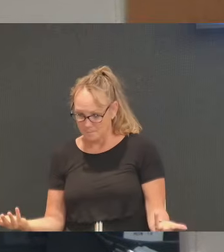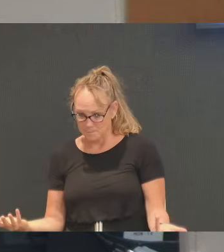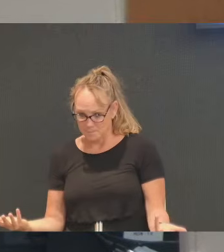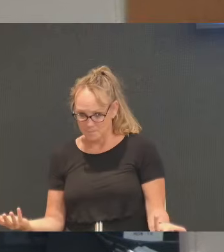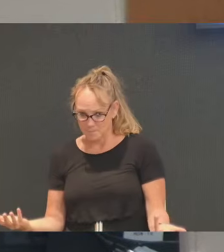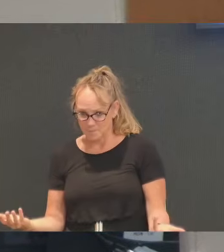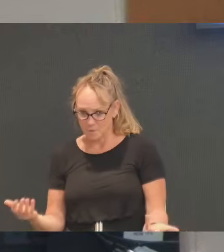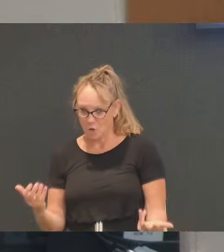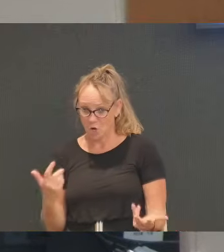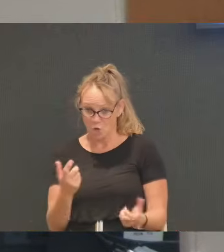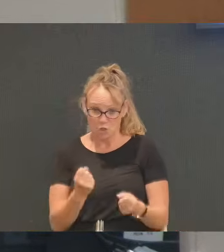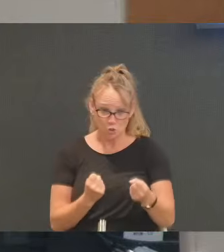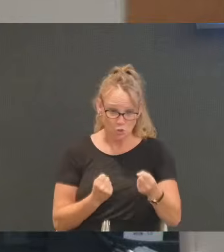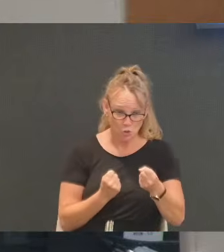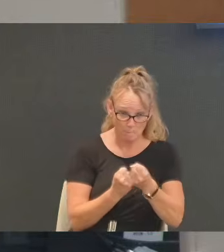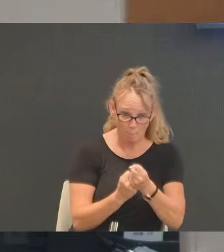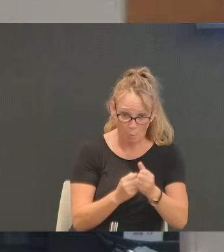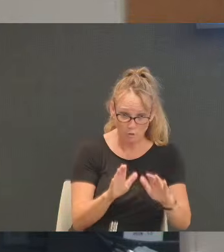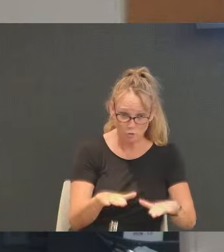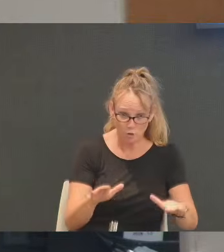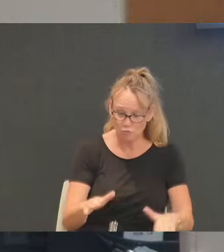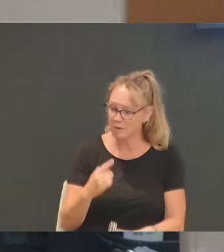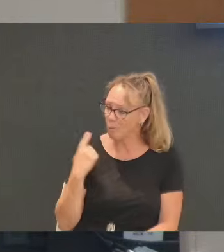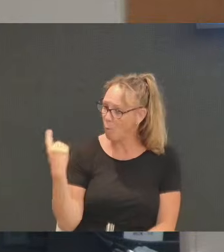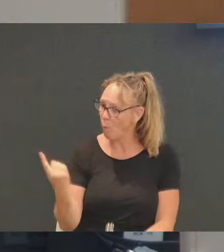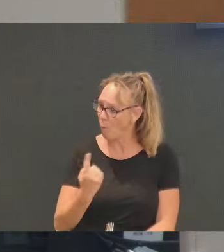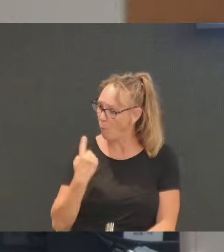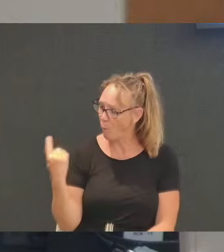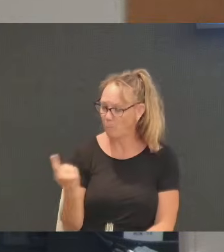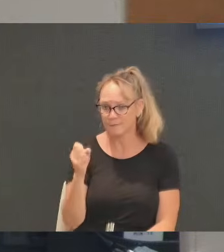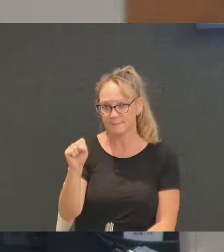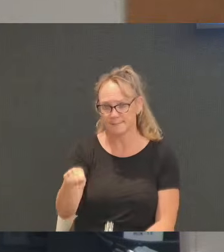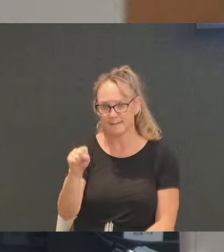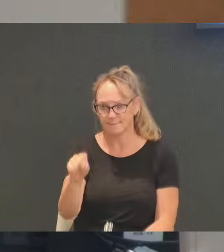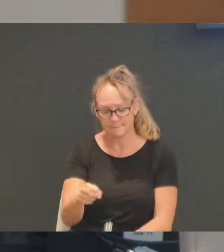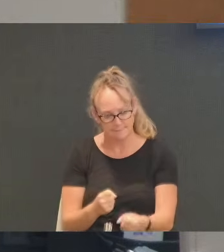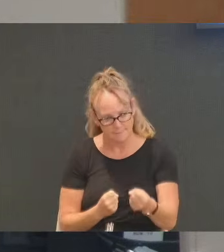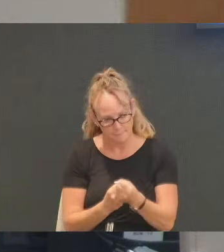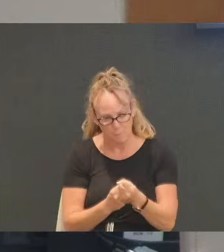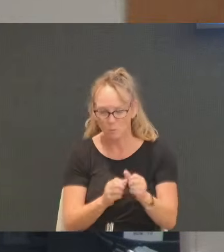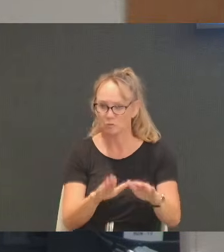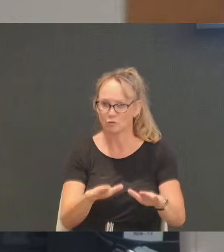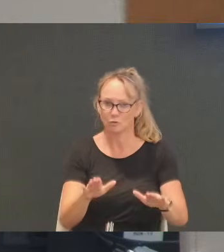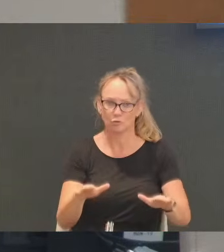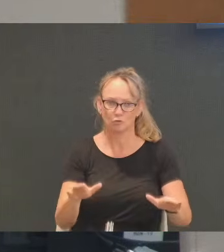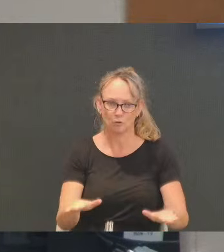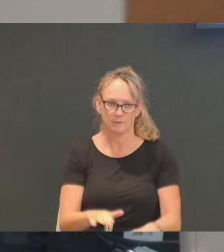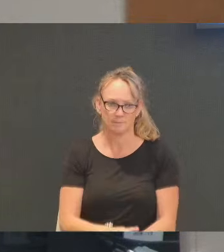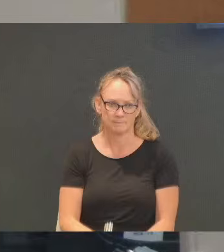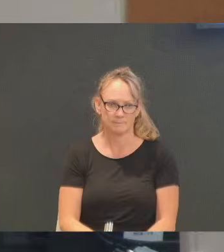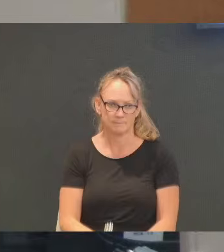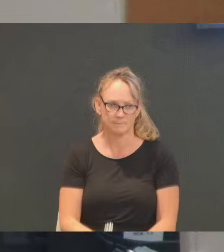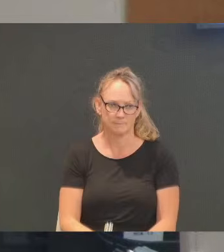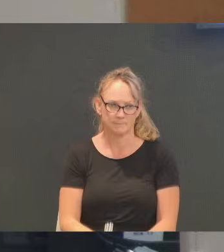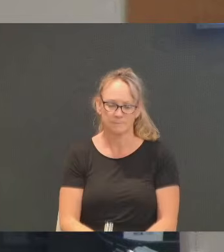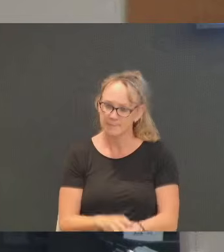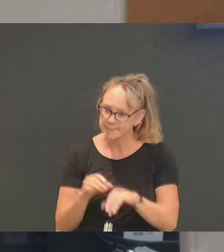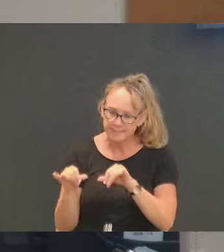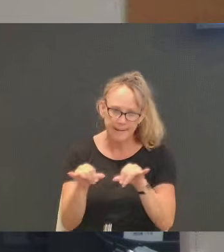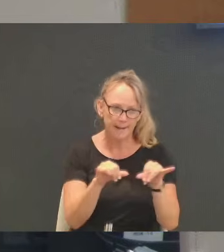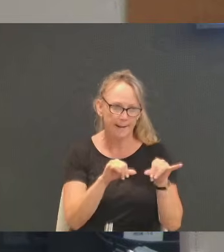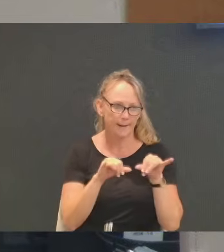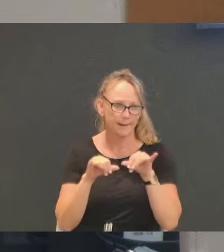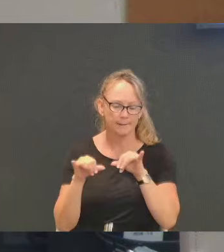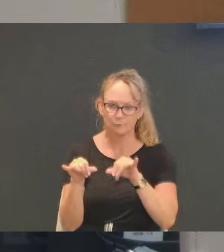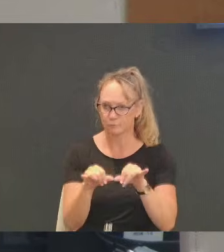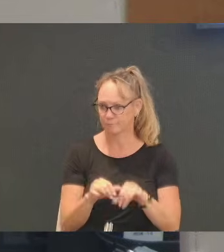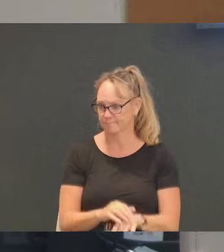do we support our children. That's not a question. that is the standard. anyone that has any type